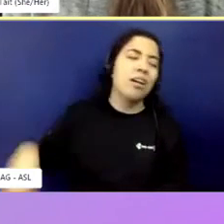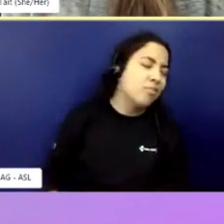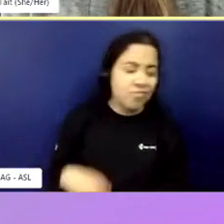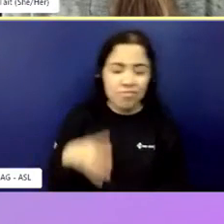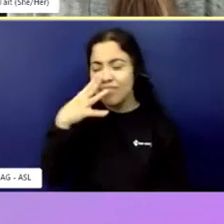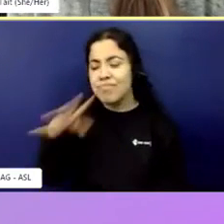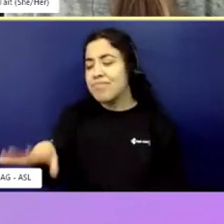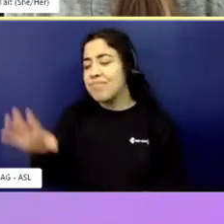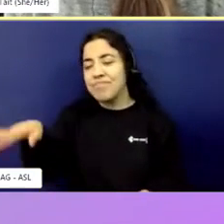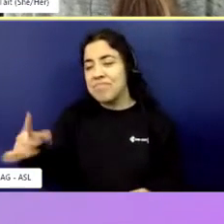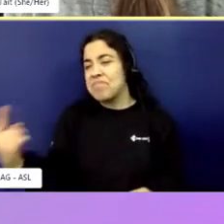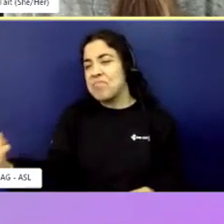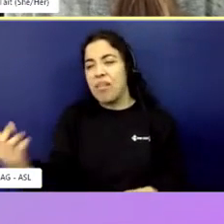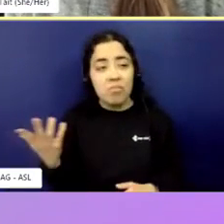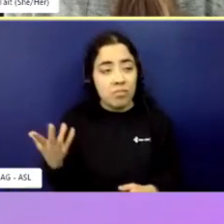don't dismiss the feedback of